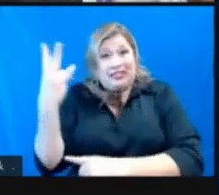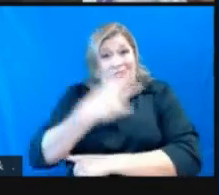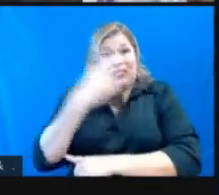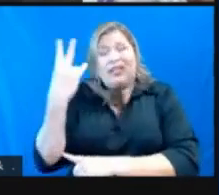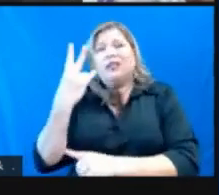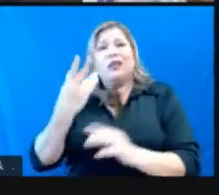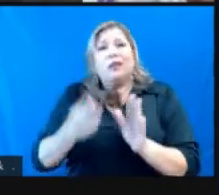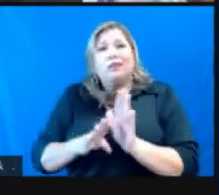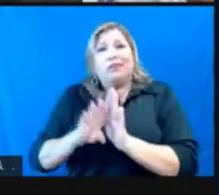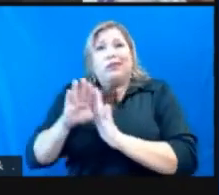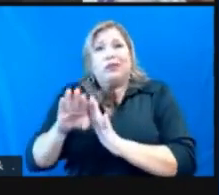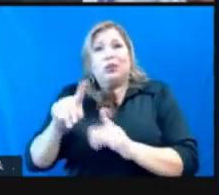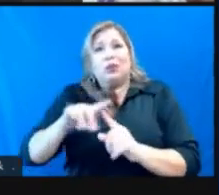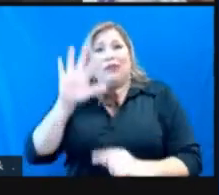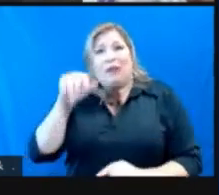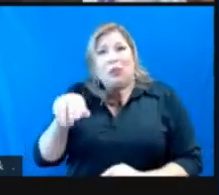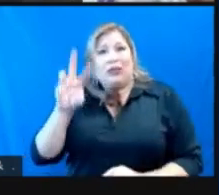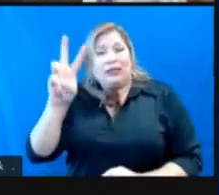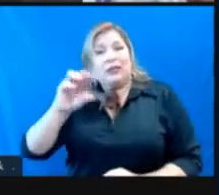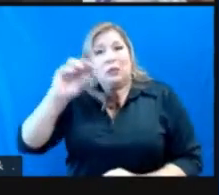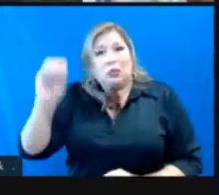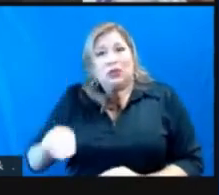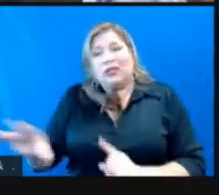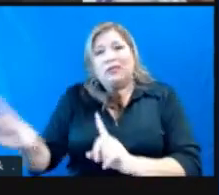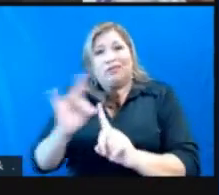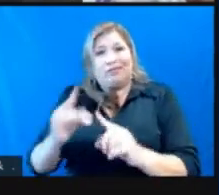have a goal to keep this a slow assed possible to continue to test our